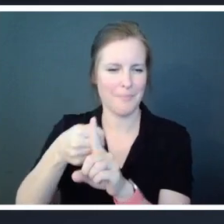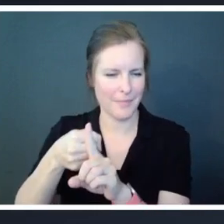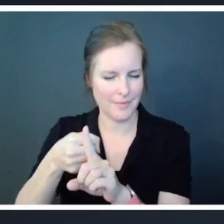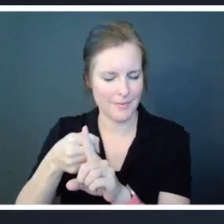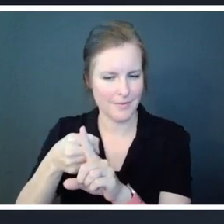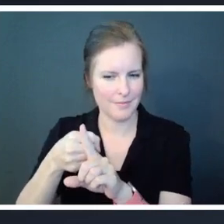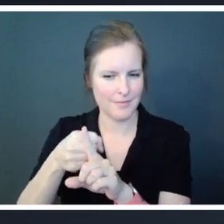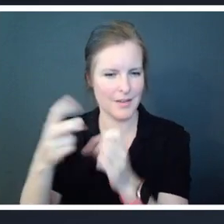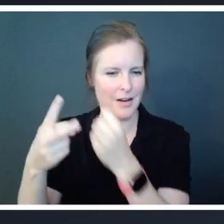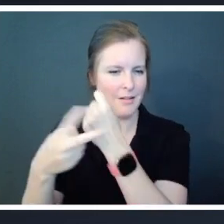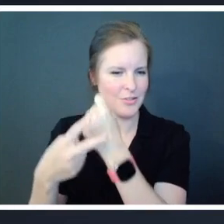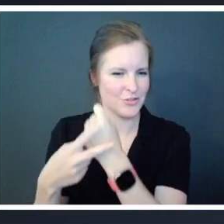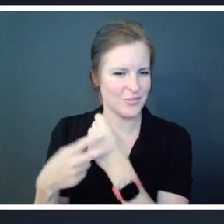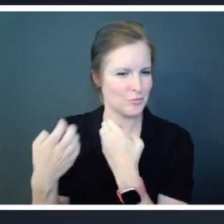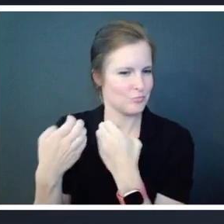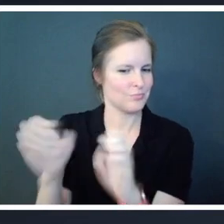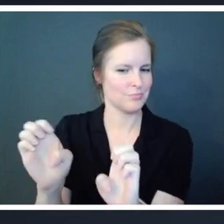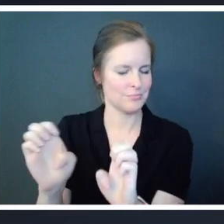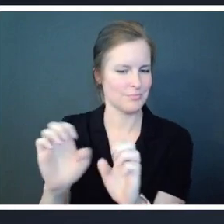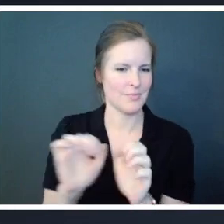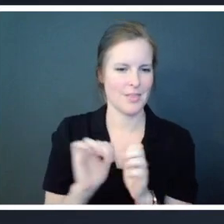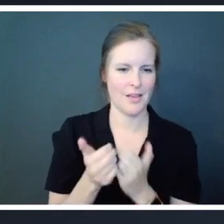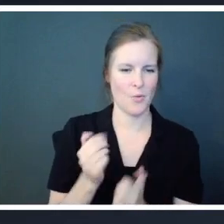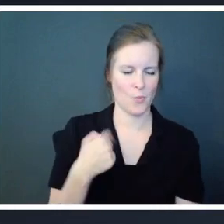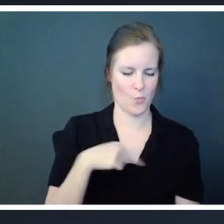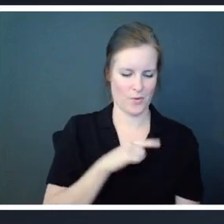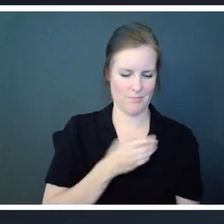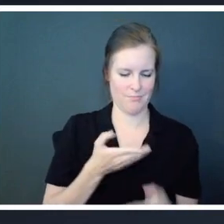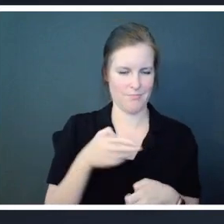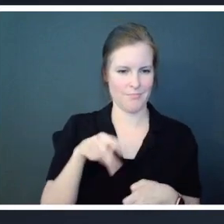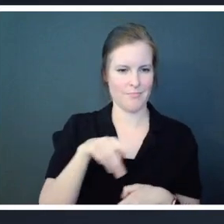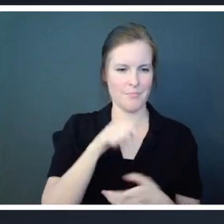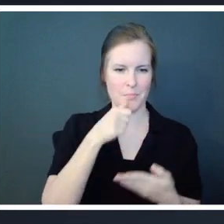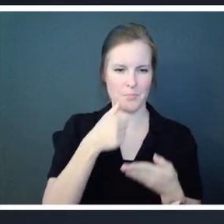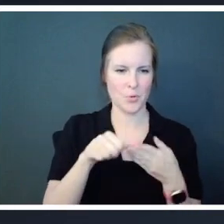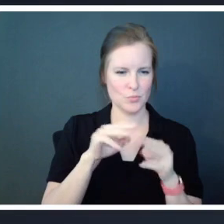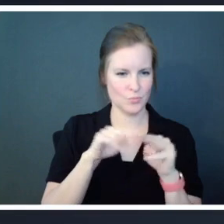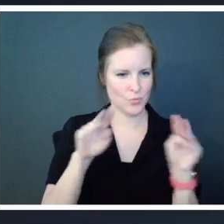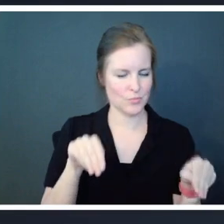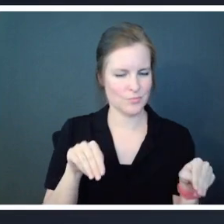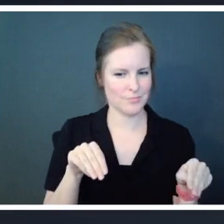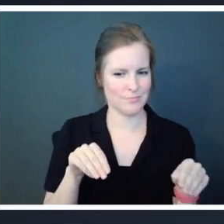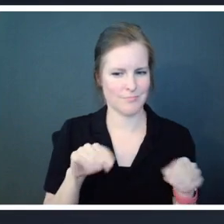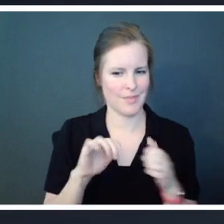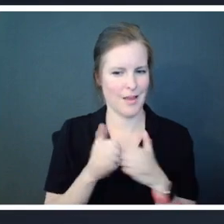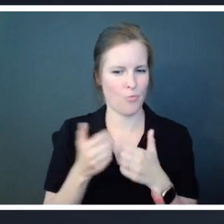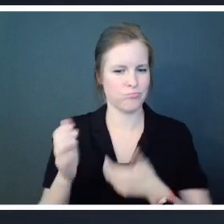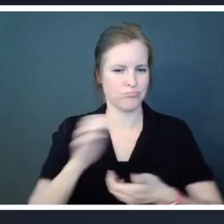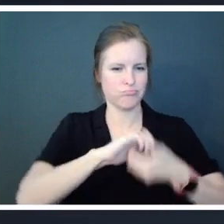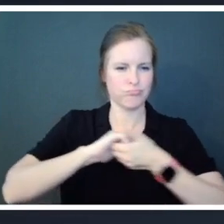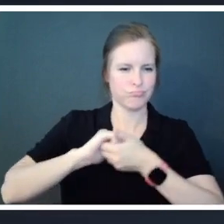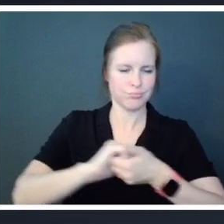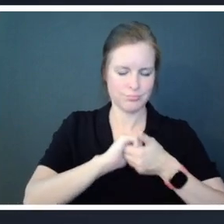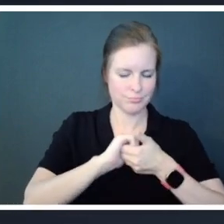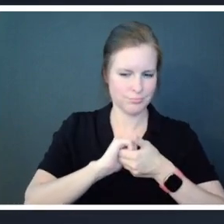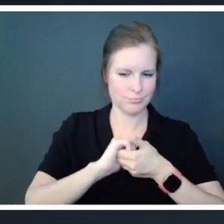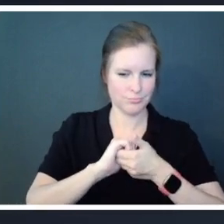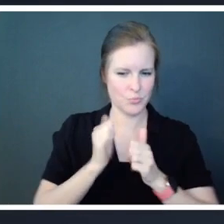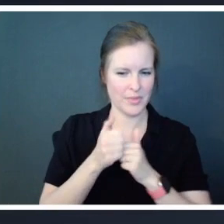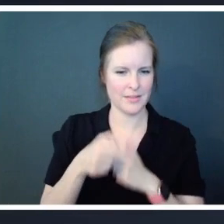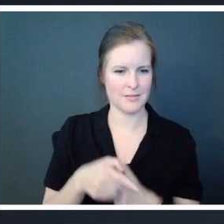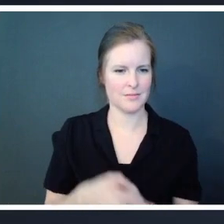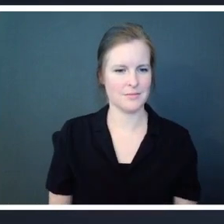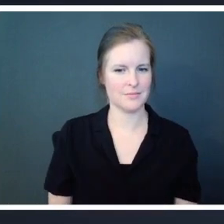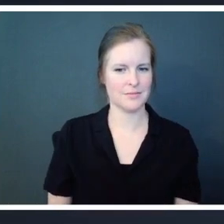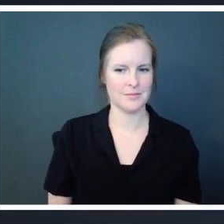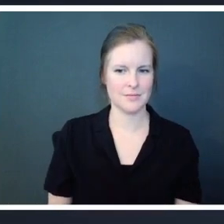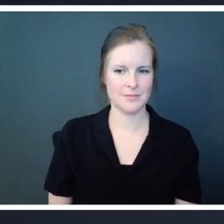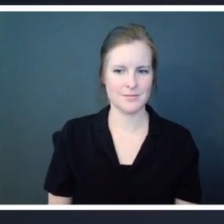And how the Postal Museum has developed collaborative programming around this.